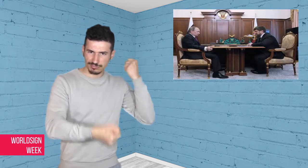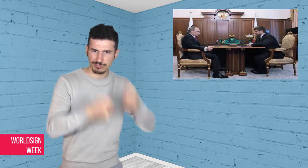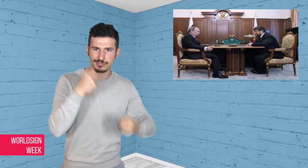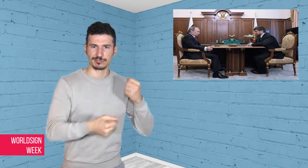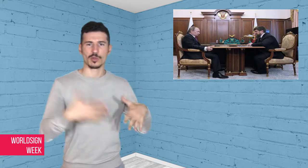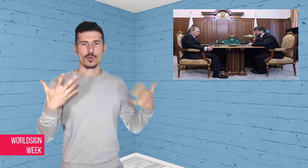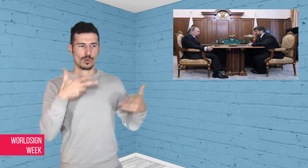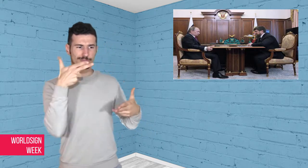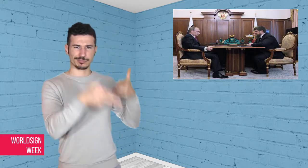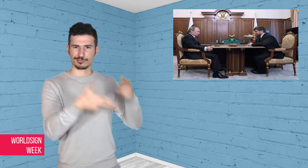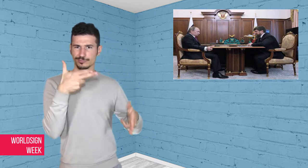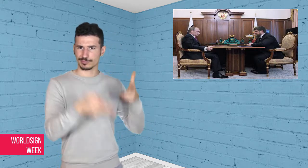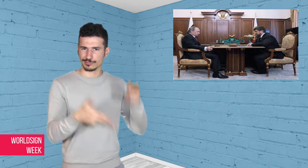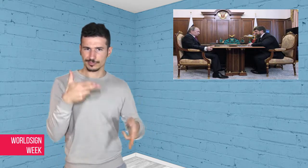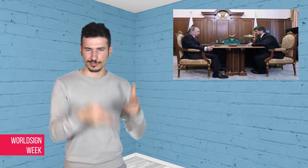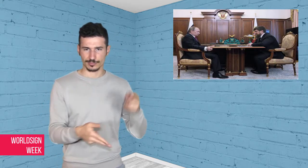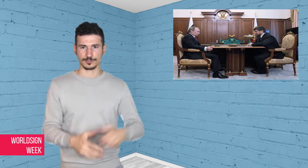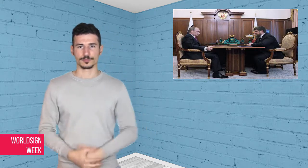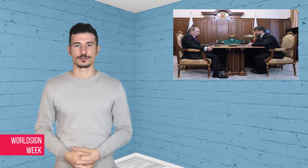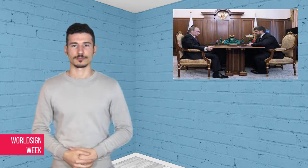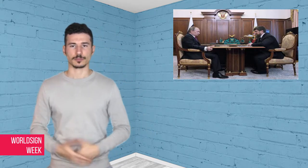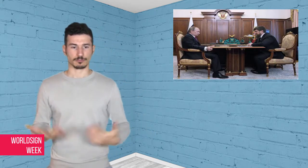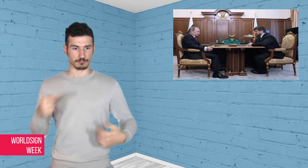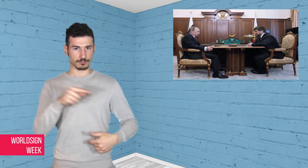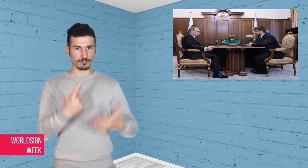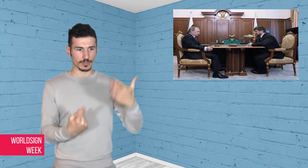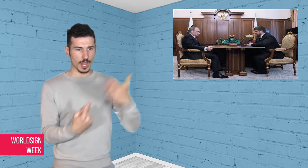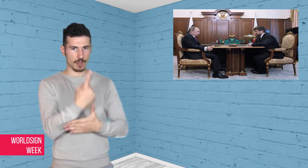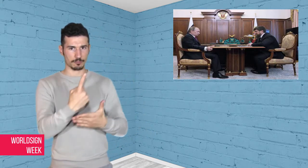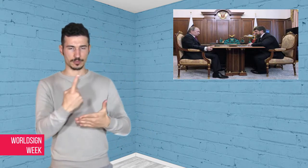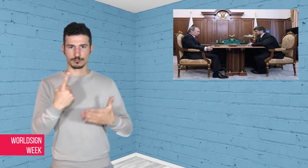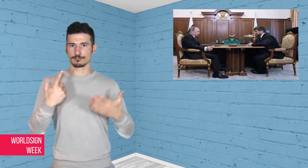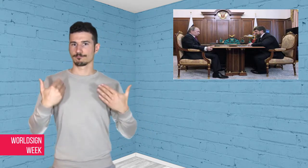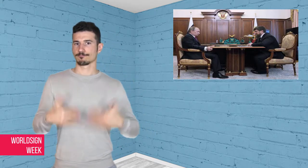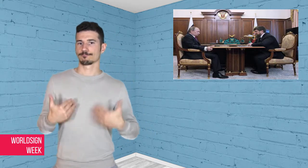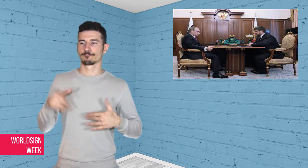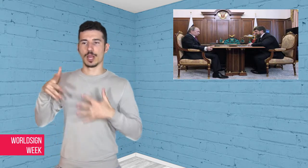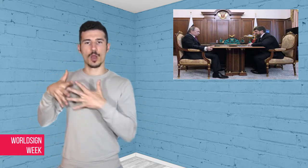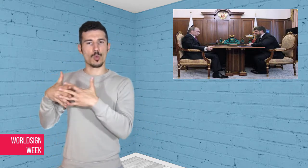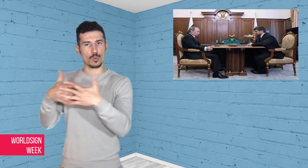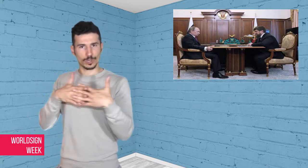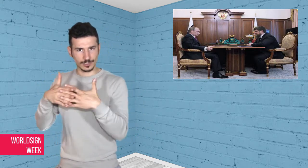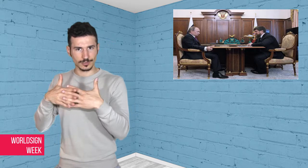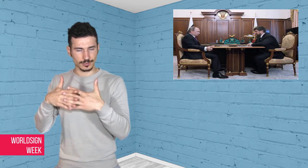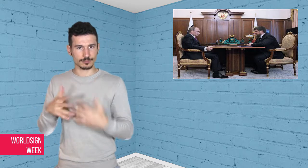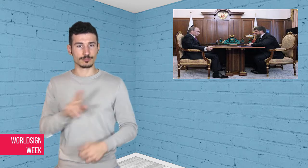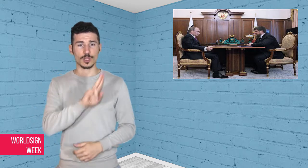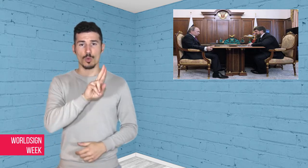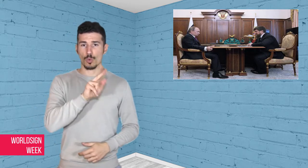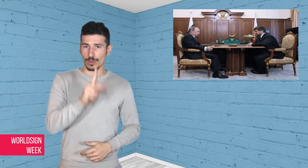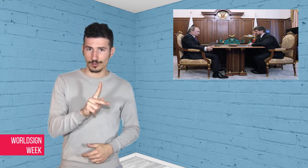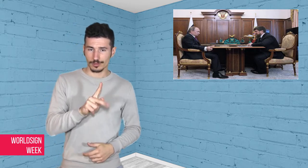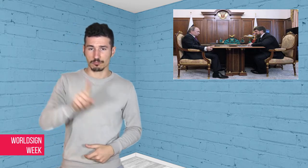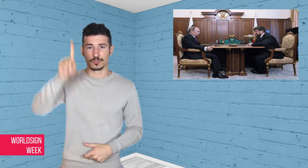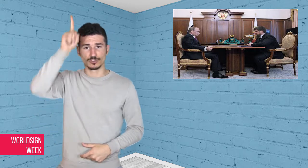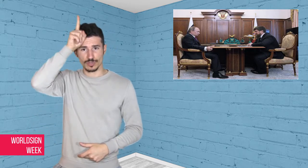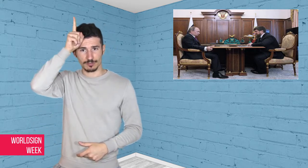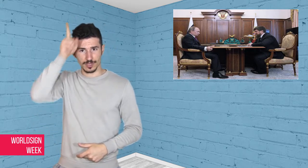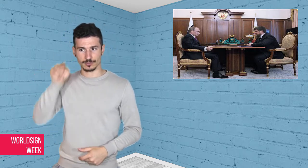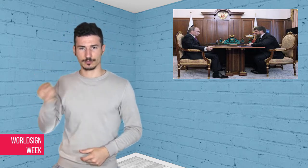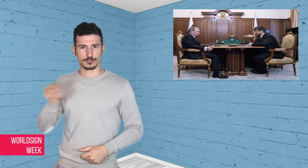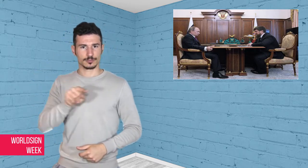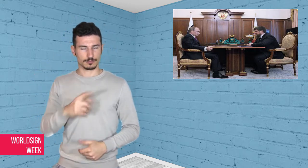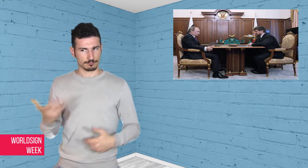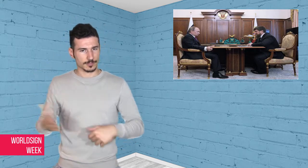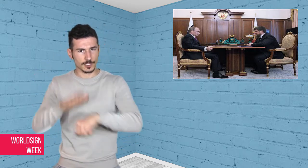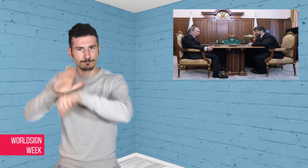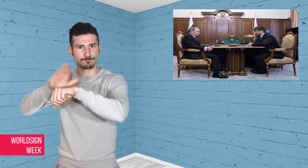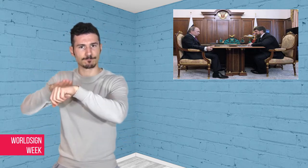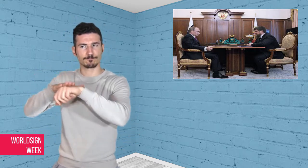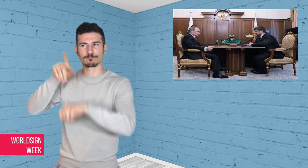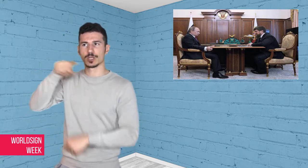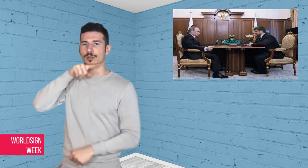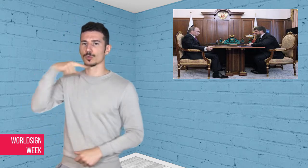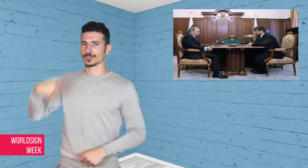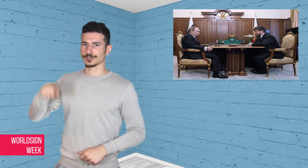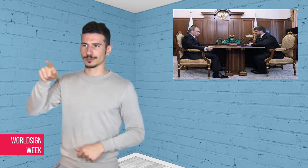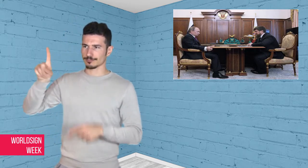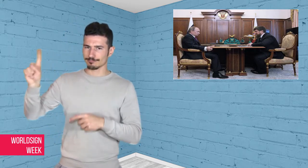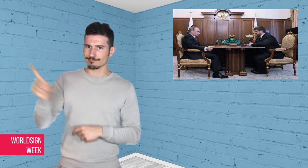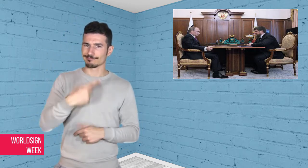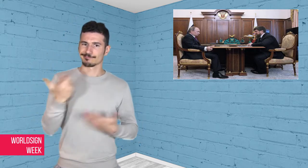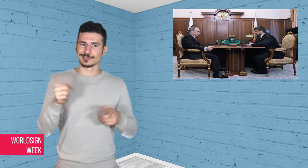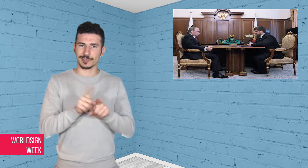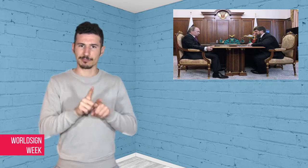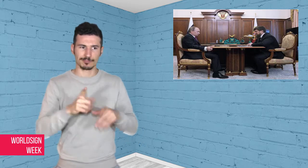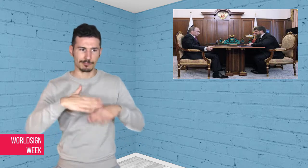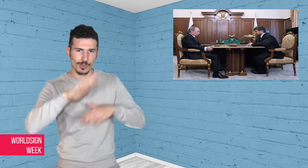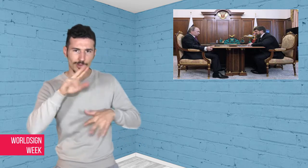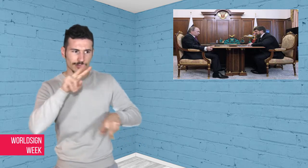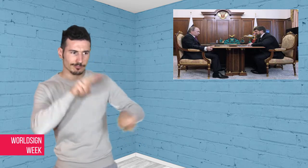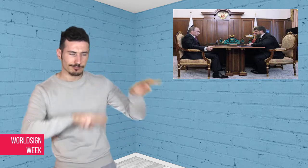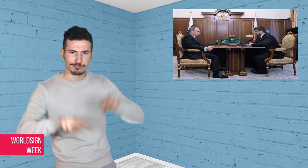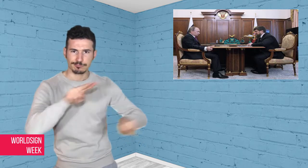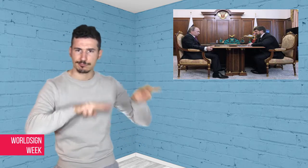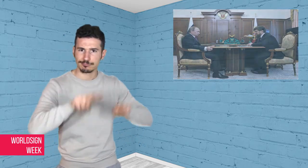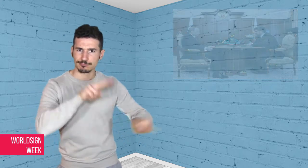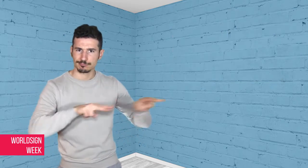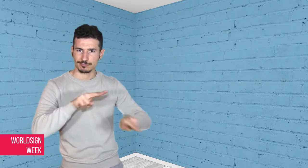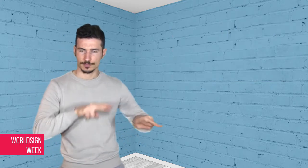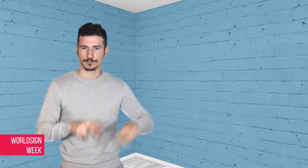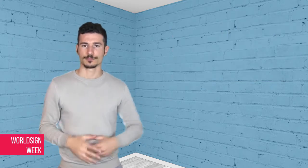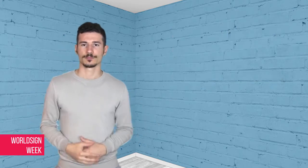upon Russia to investigate.